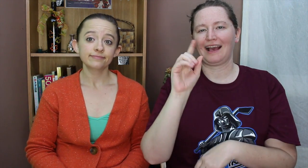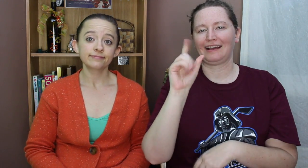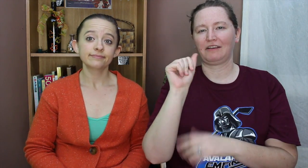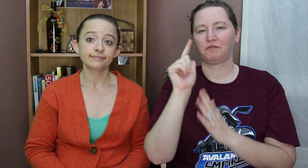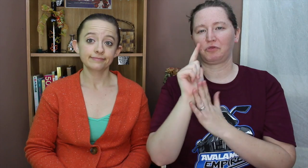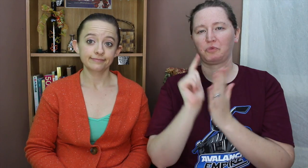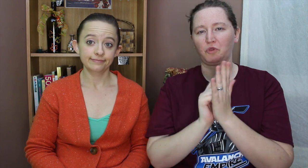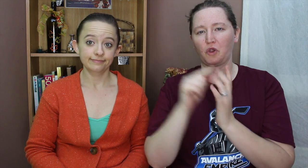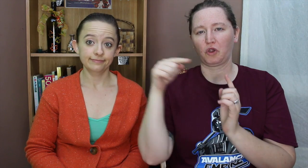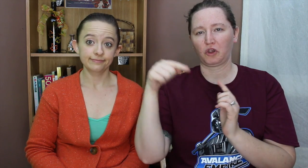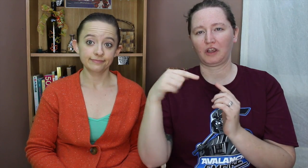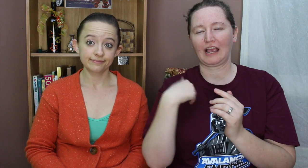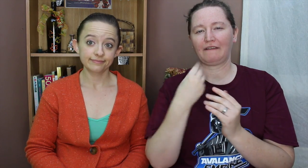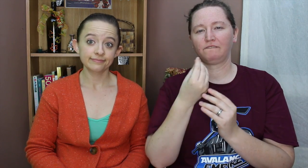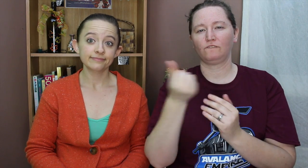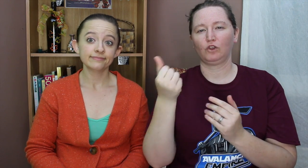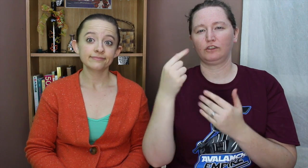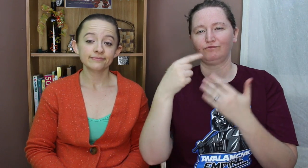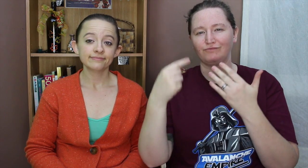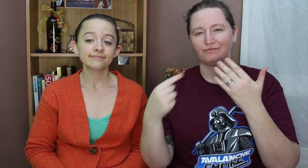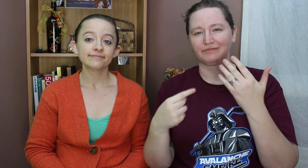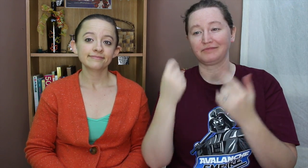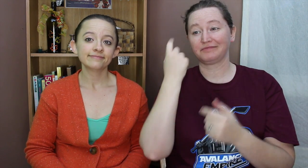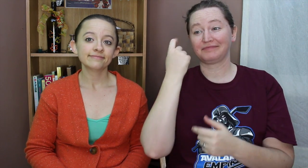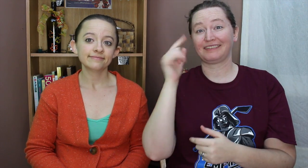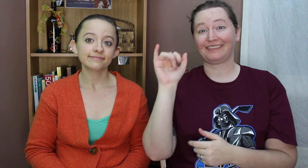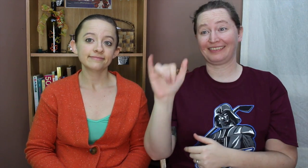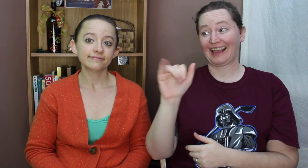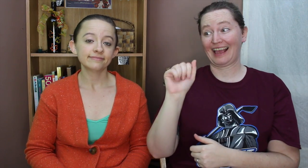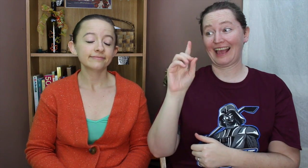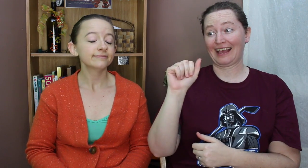was focused on the ADA law and there's a few issues